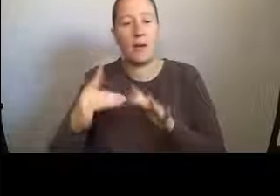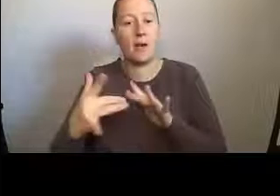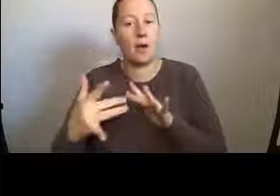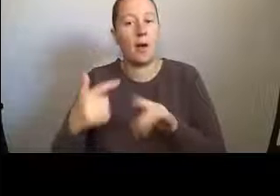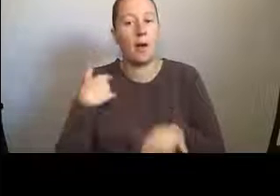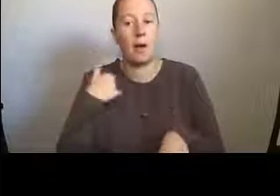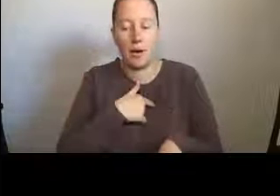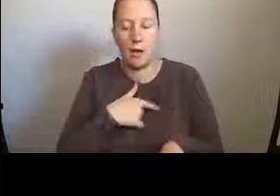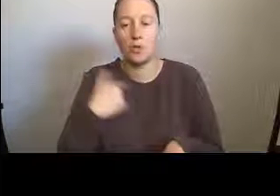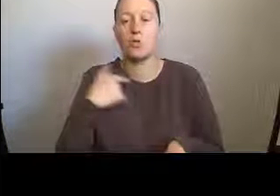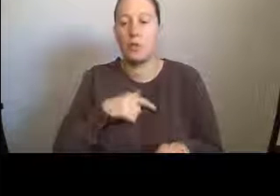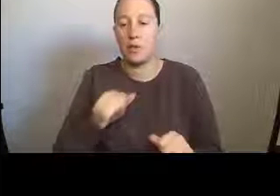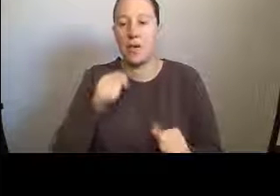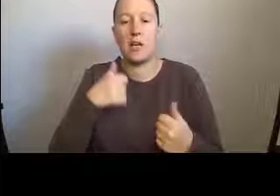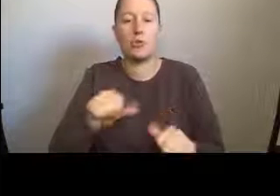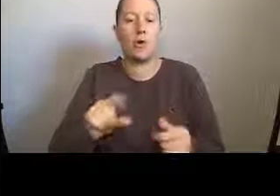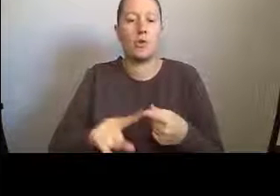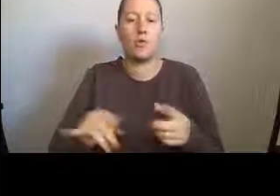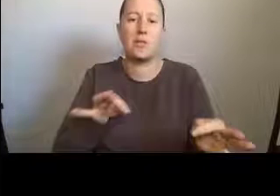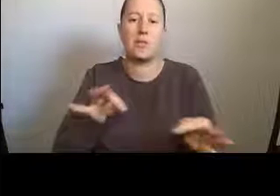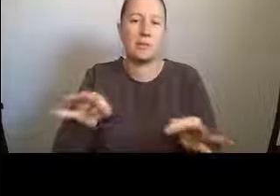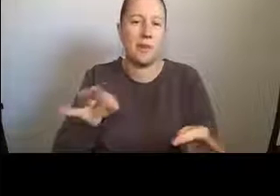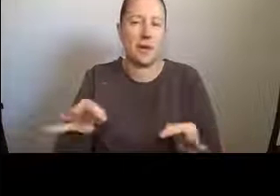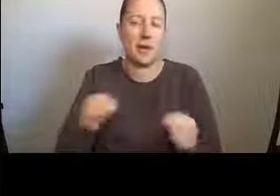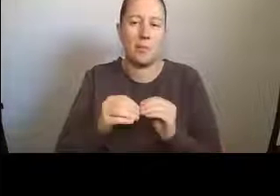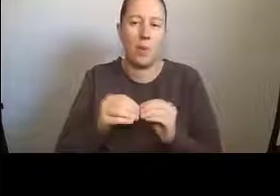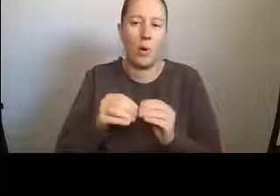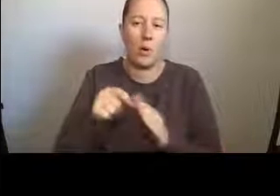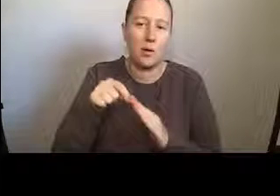so that we can try to explain it more properly